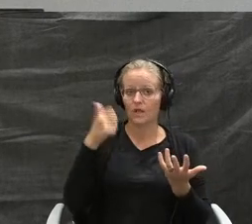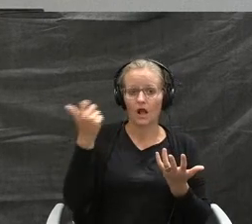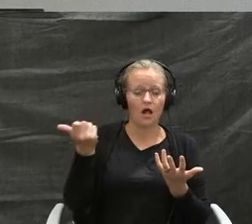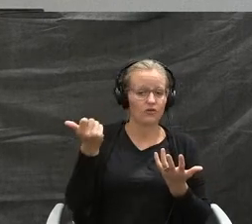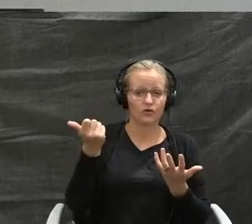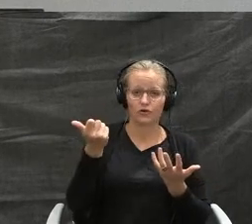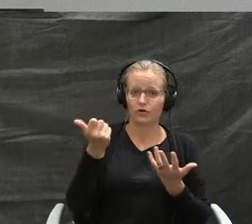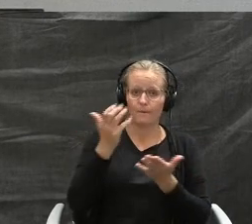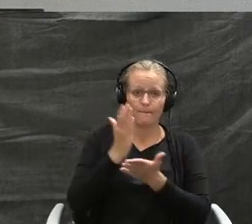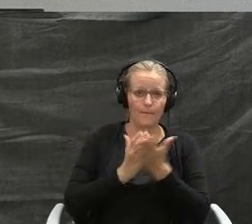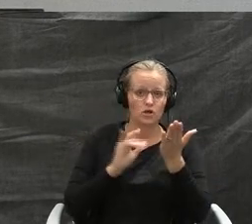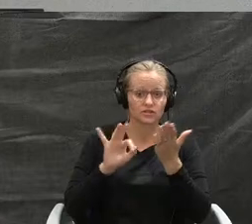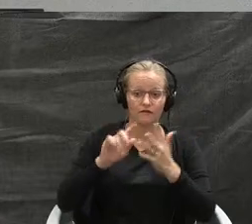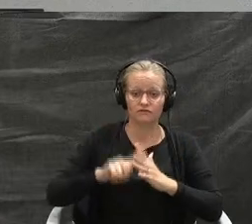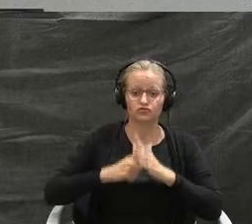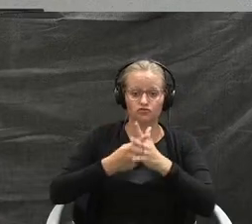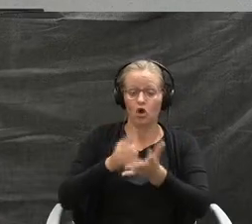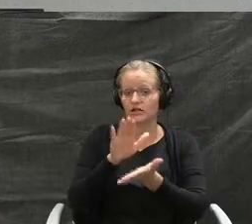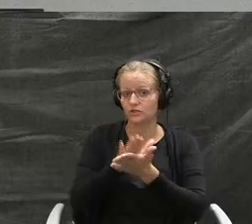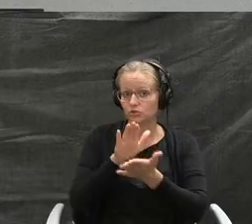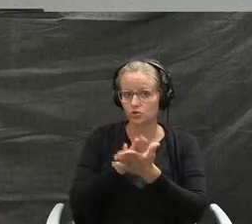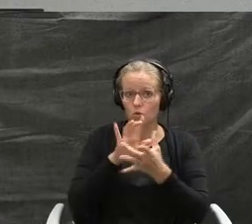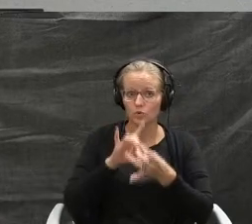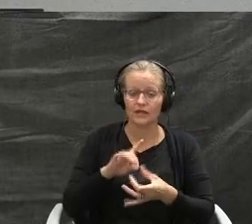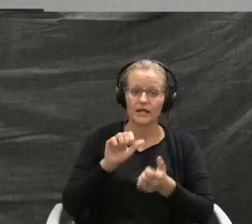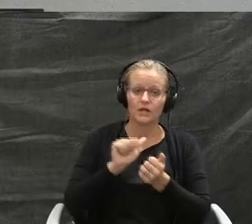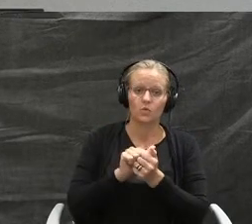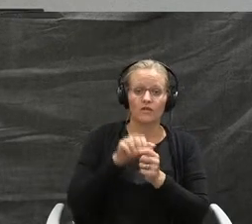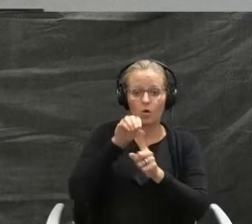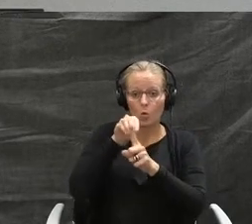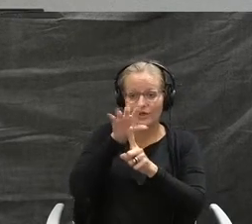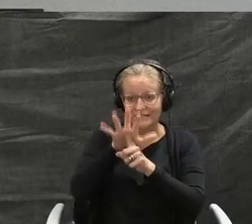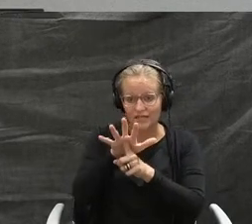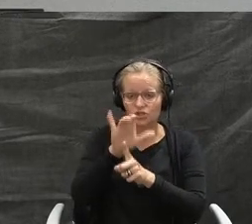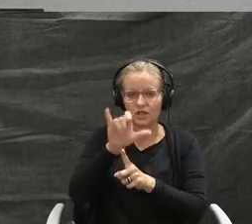orientations and all of that, so will missing something that I